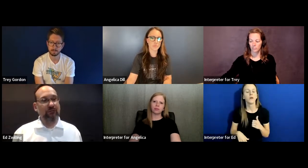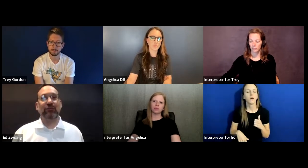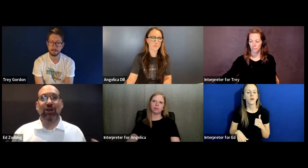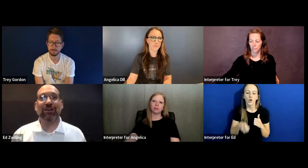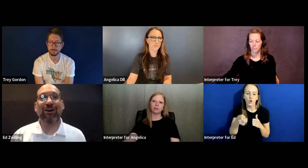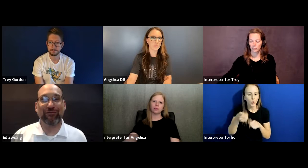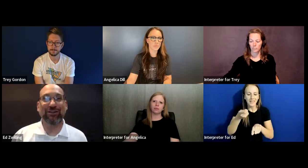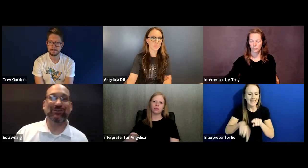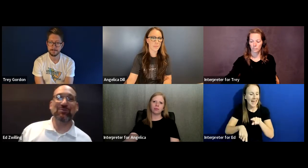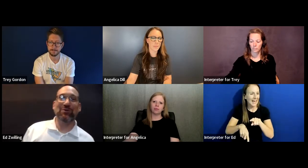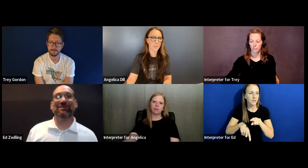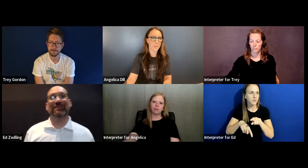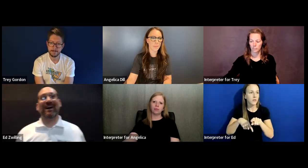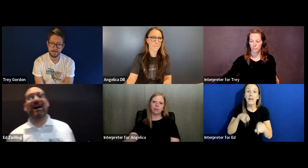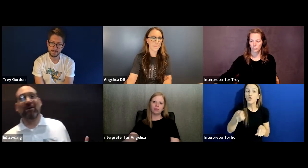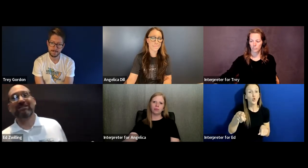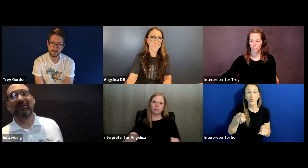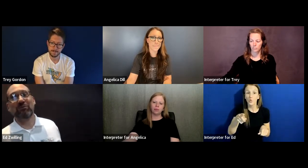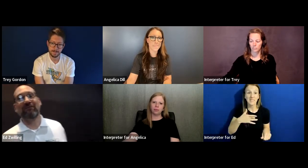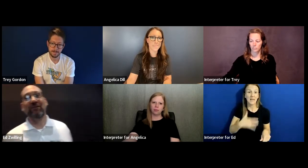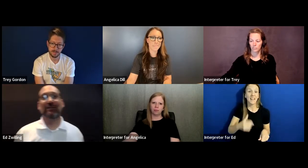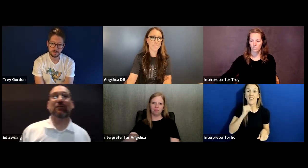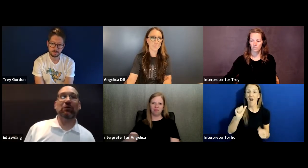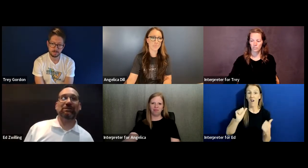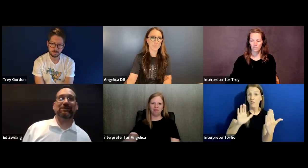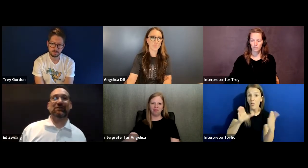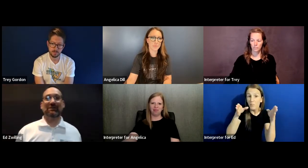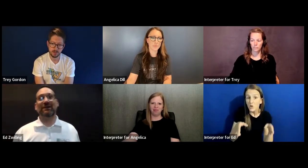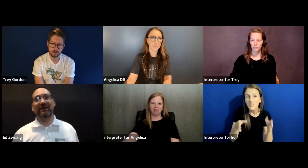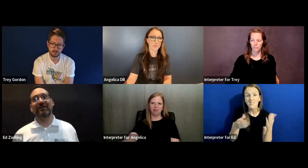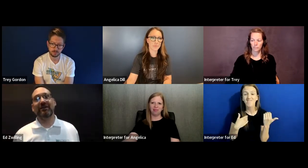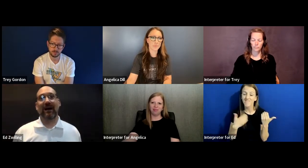if you're a non-confrontational person i imagine it would be a very difficult position to be in i